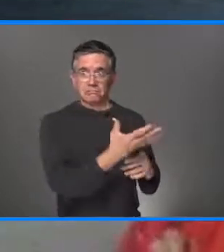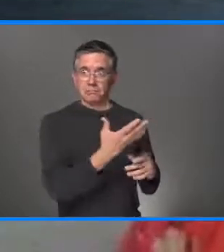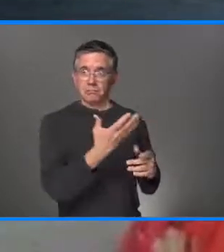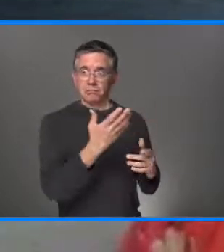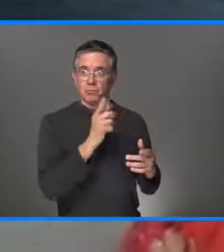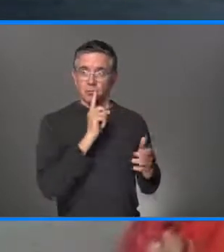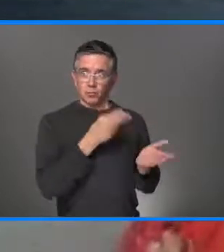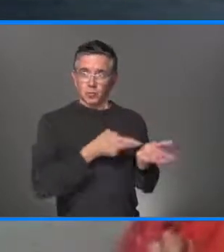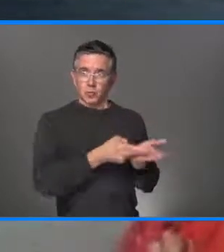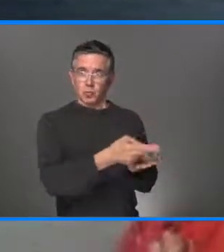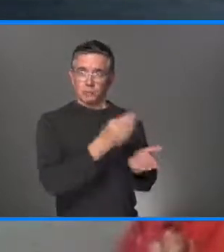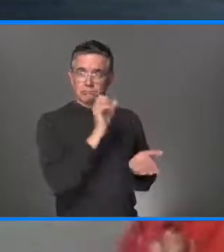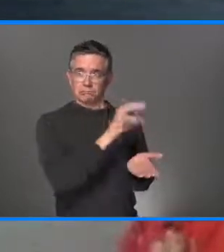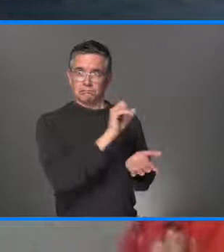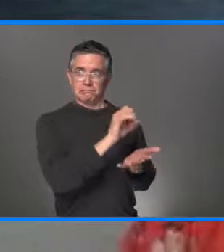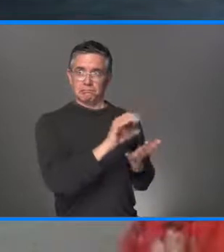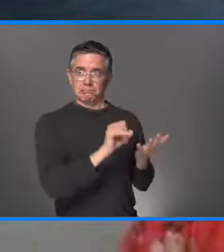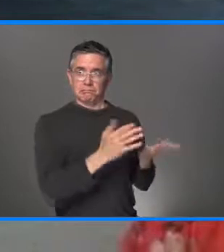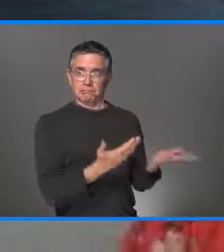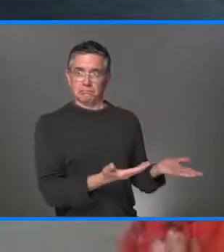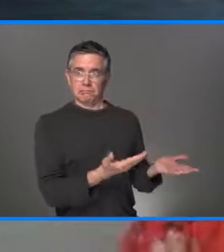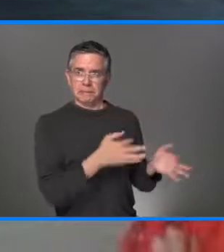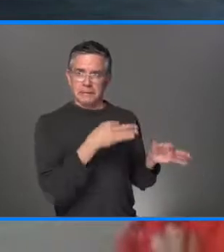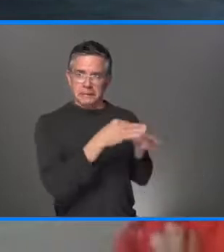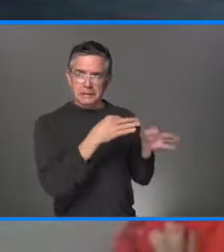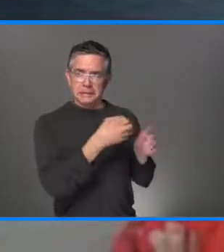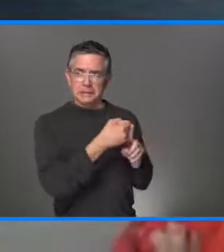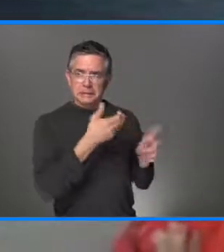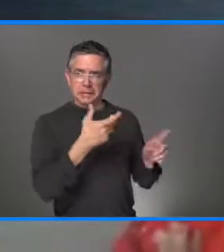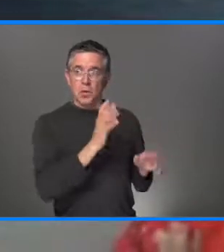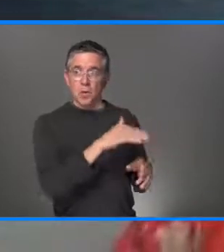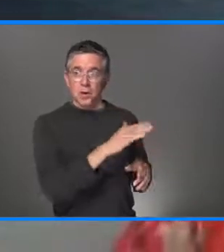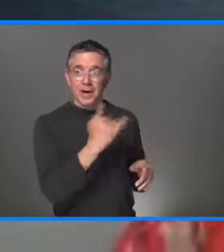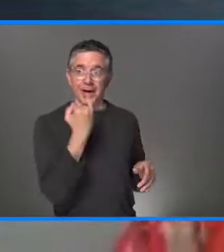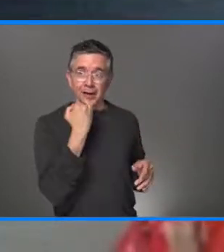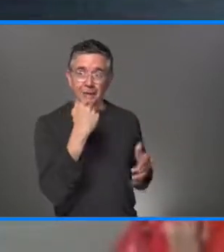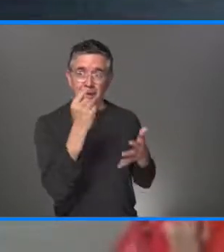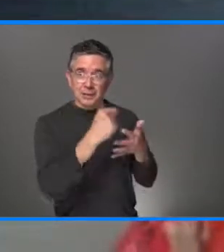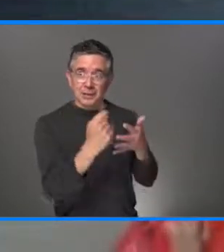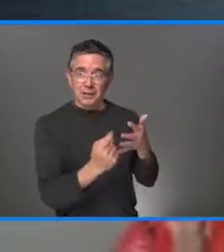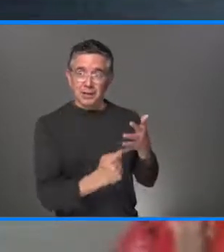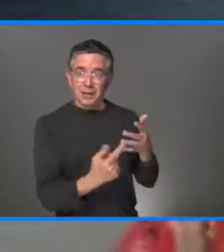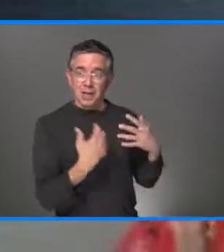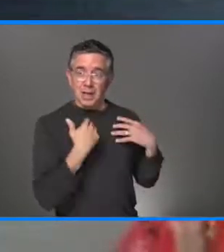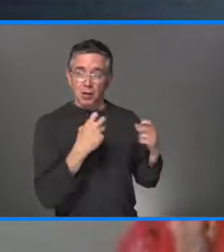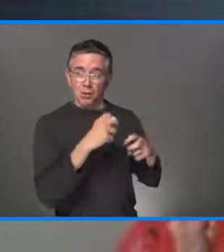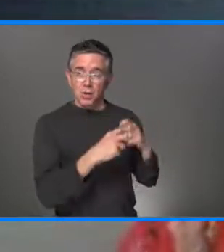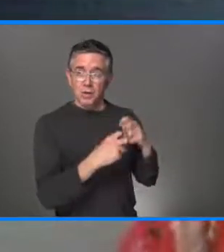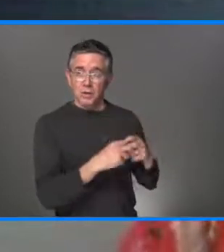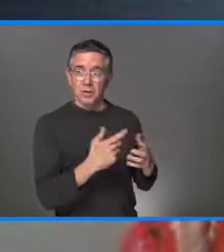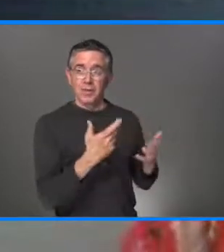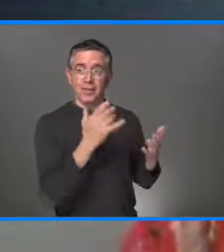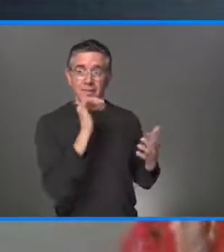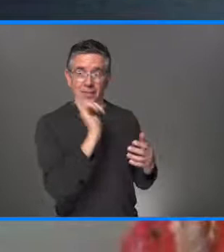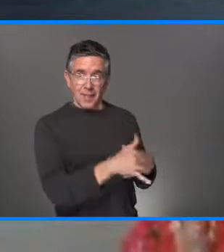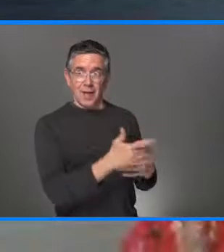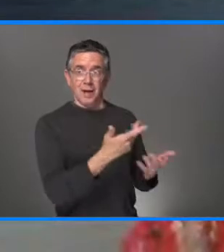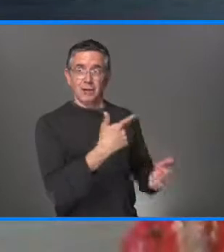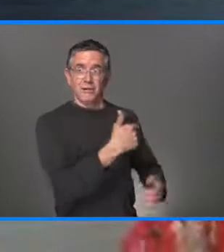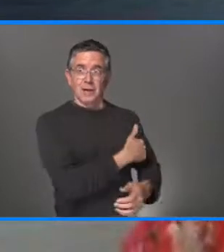especially if you have these coexisting conditions. And she kinda looked at me and said, "You know what, I think I'm gonna do it."